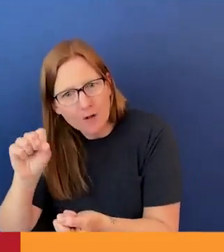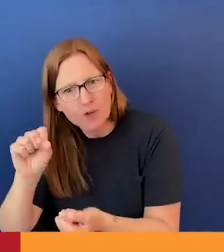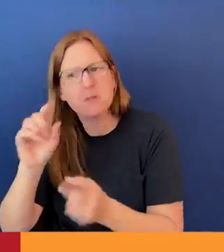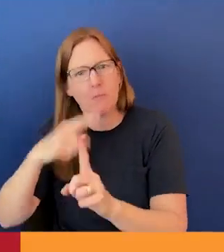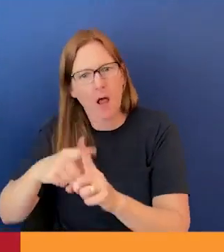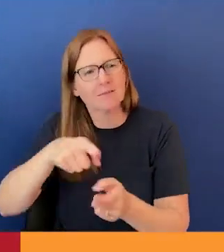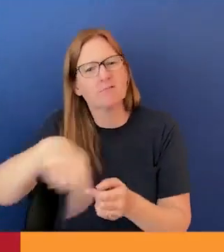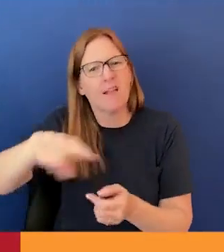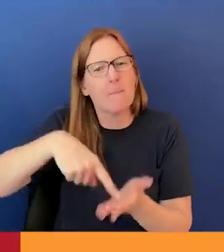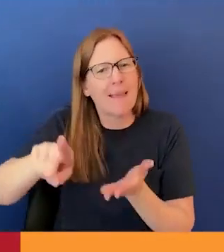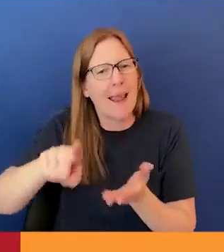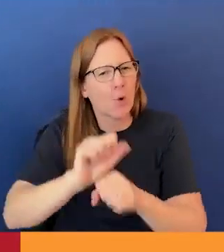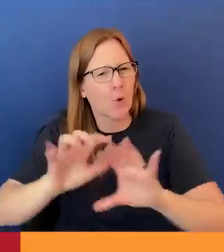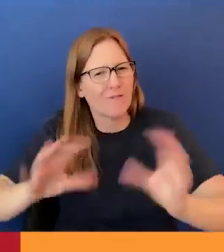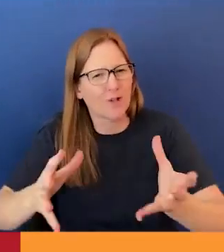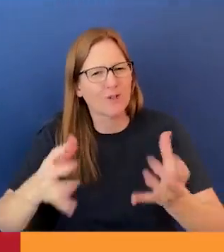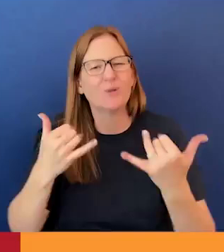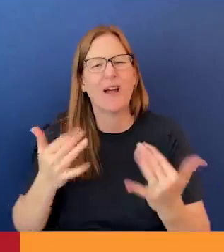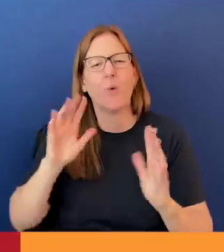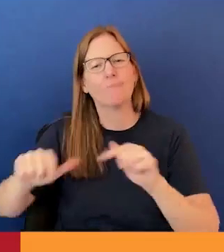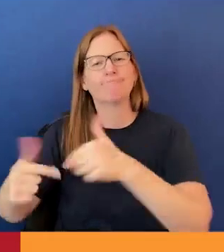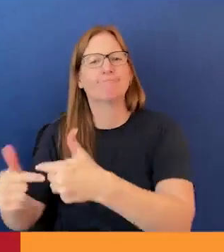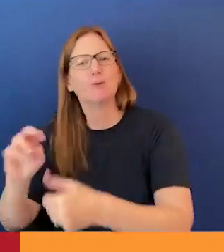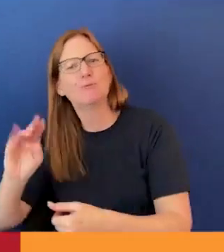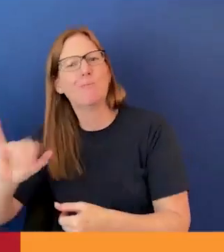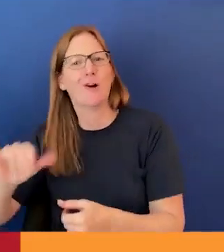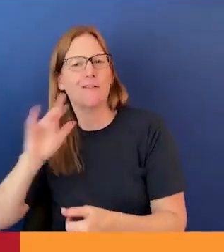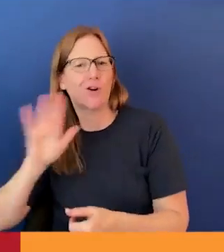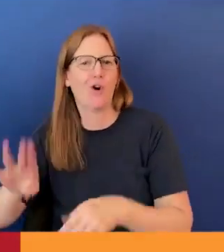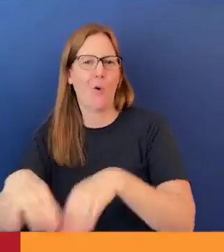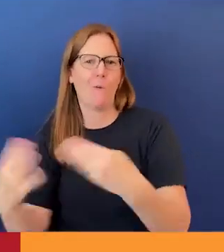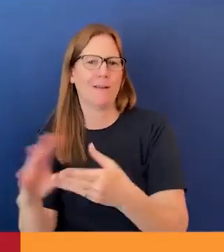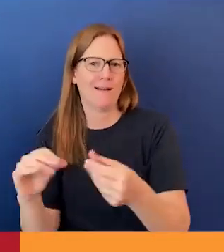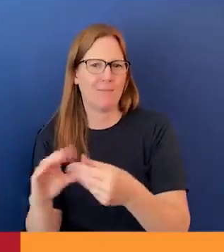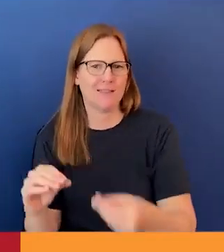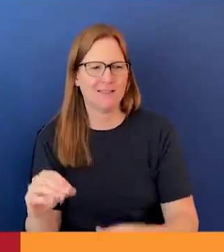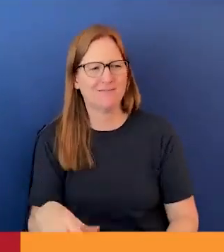So with that, I'm going to turn it over to Mary, to offer some opening comments. [Mary Lazare]: Kelly, thank you very much.